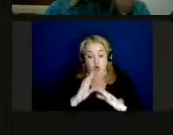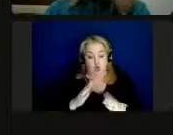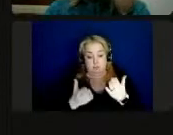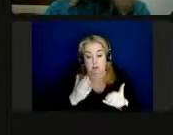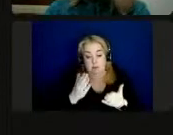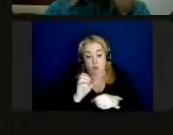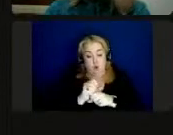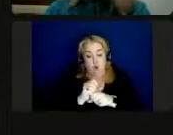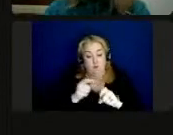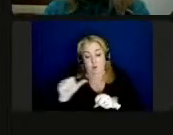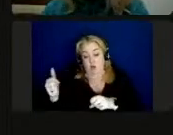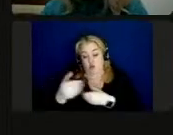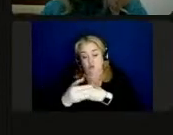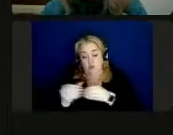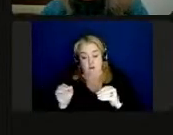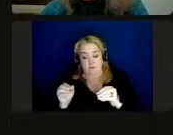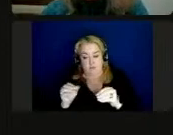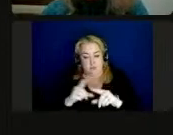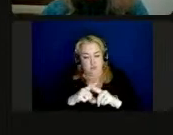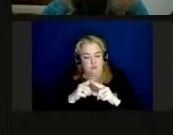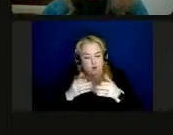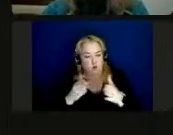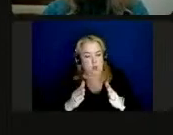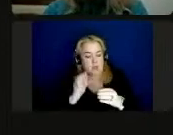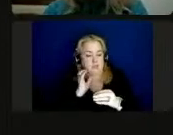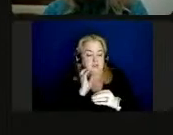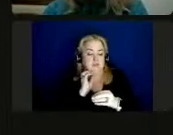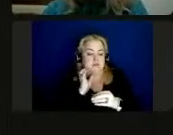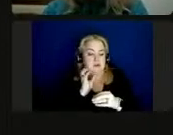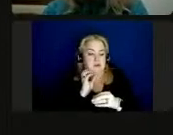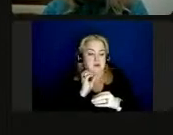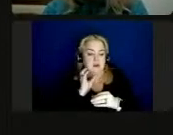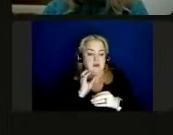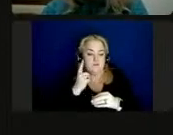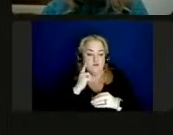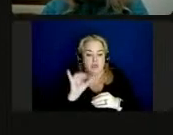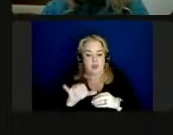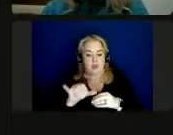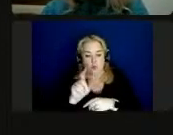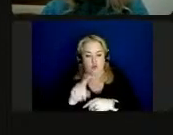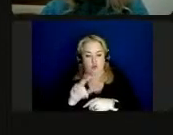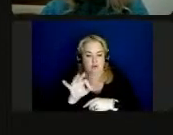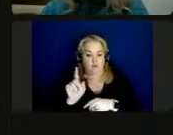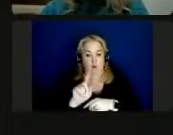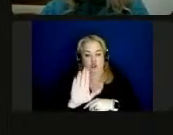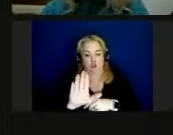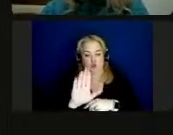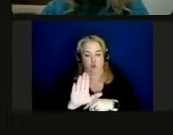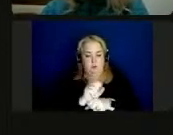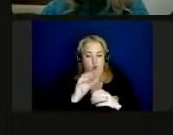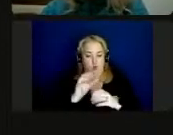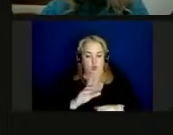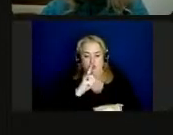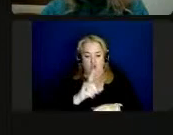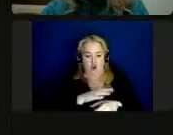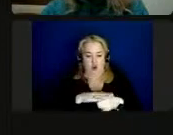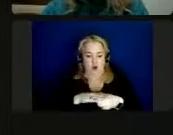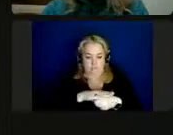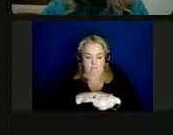THE CASE OF THE STATE, ALL THE REMOTE WORKERS, THEY COULD SAY THEY WORK OUT OF A